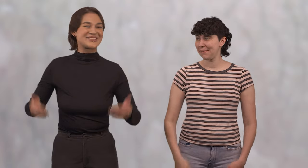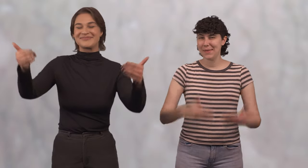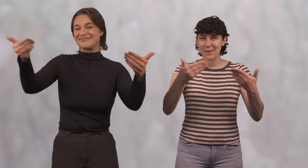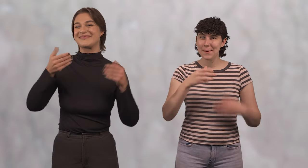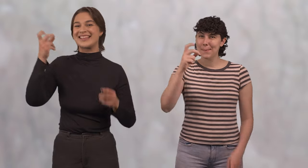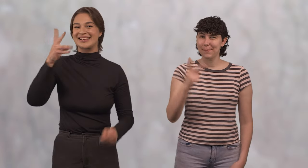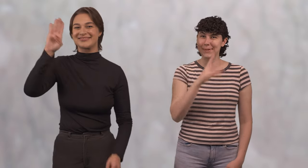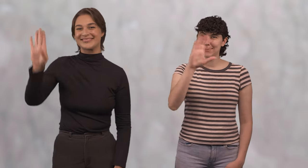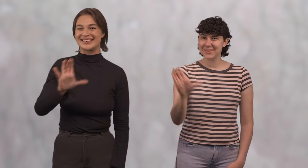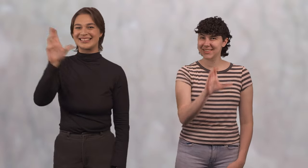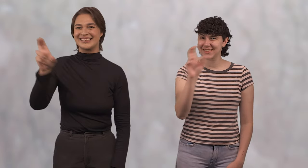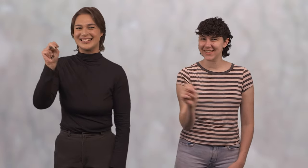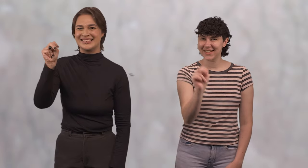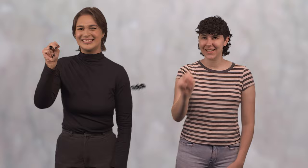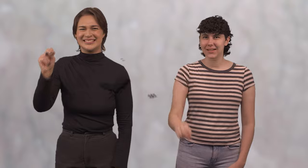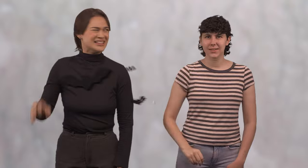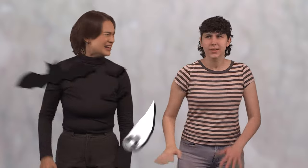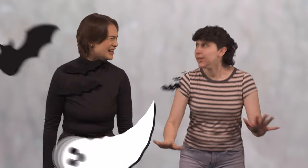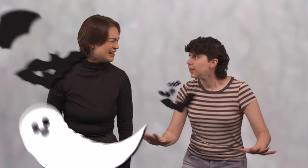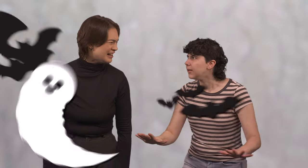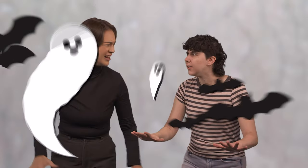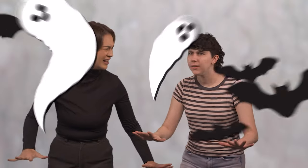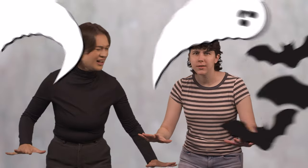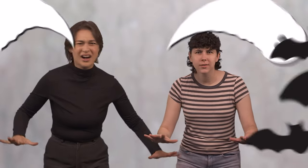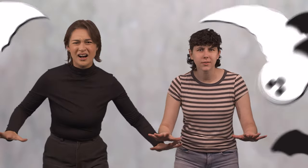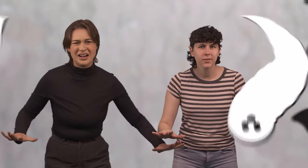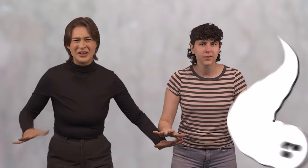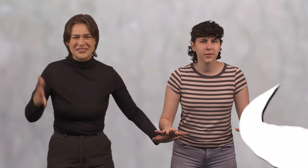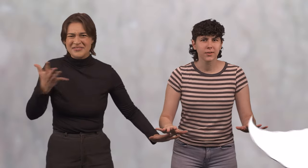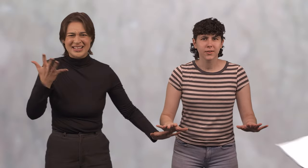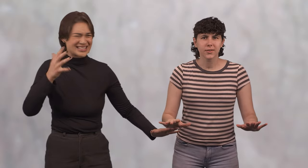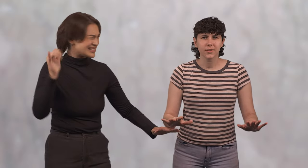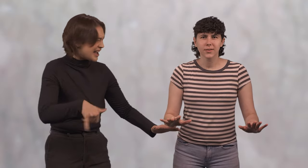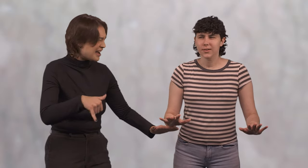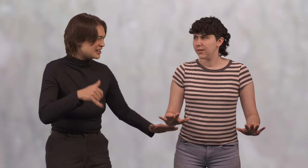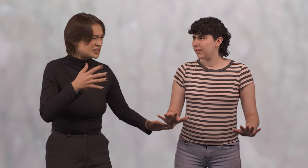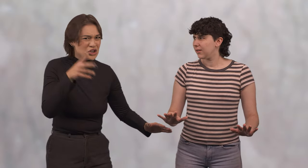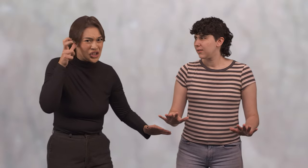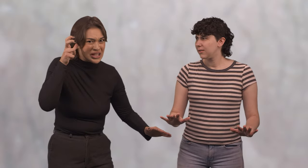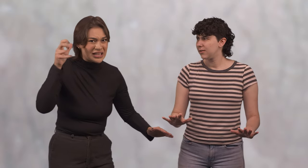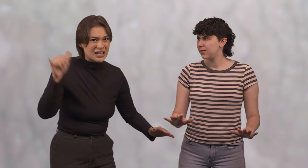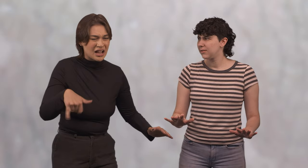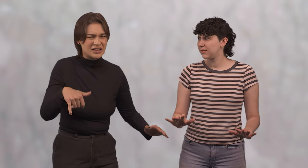Welcome back to Brick City News! [scary sound effect] What was that? Did you feel that?